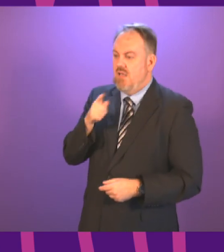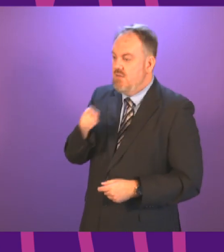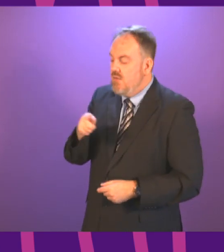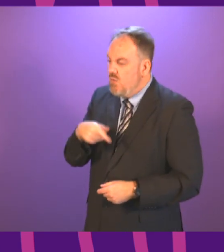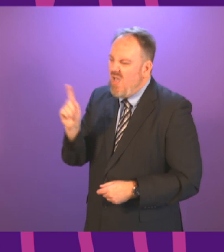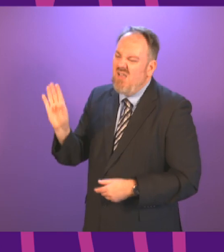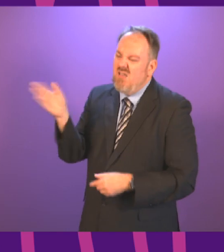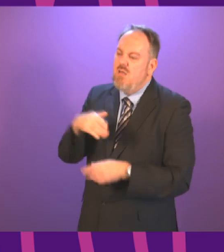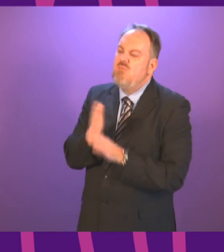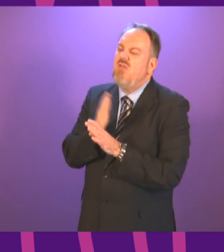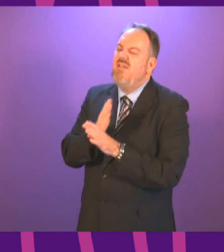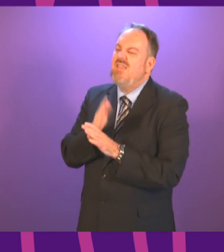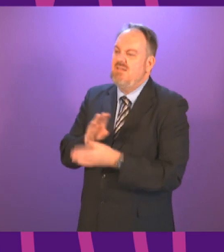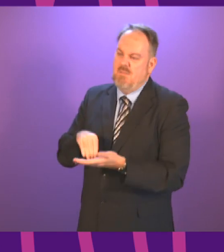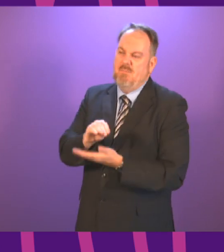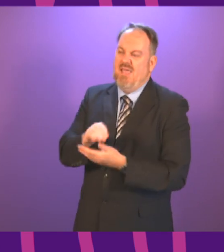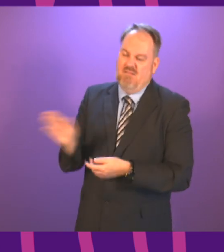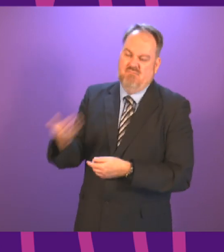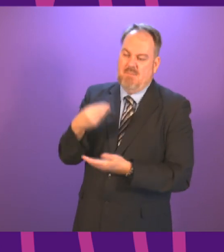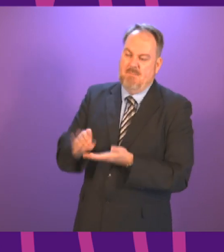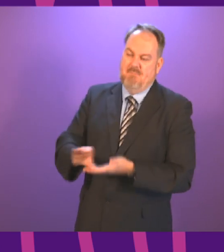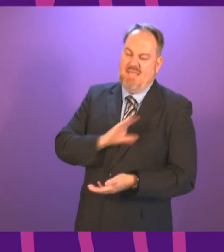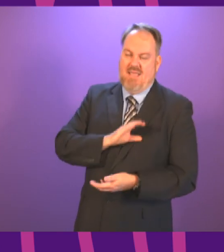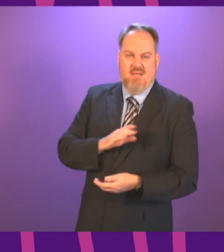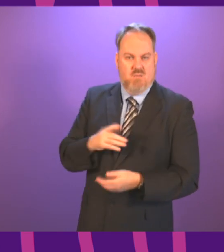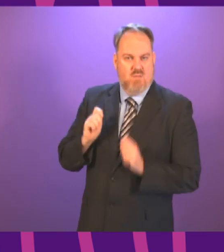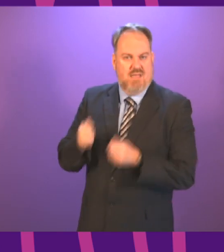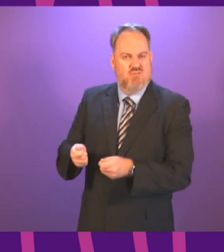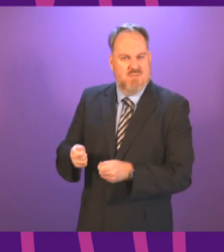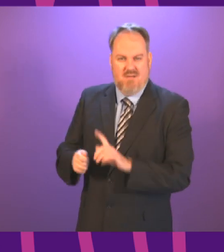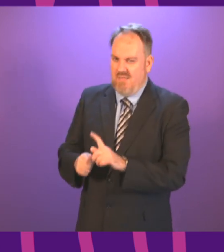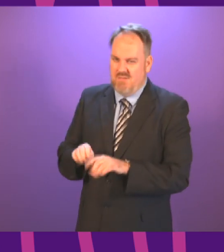“should be told to go private. I think that’s an invidious position to put a patient into.”